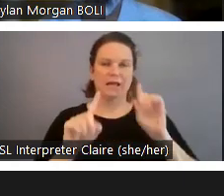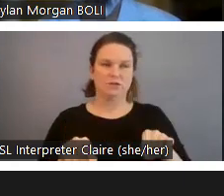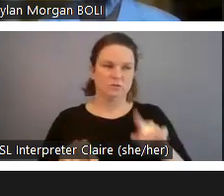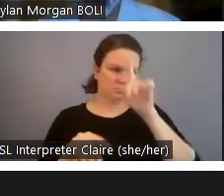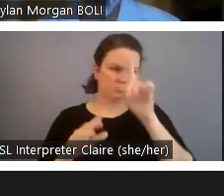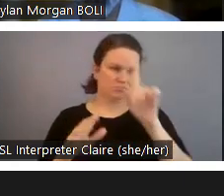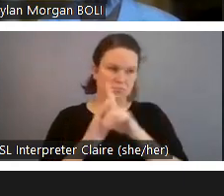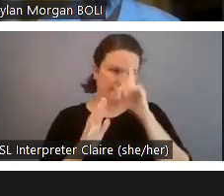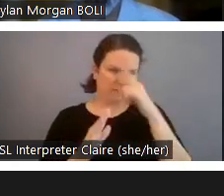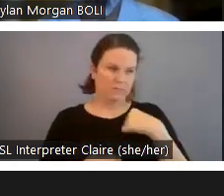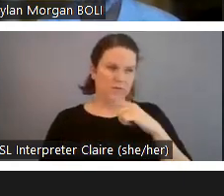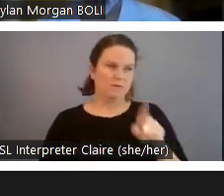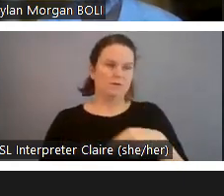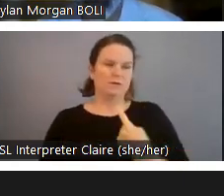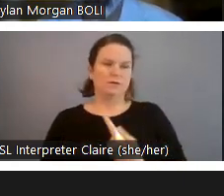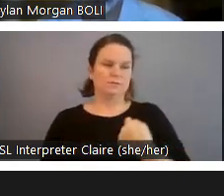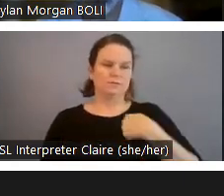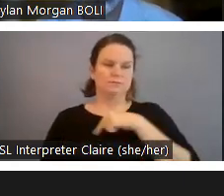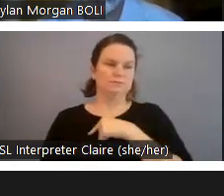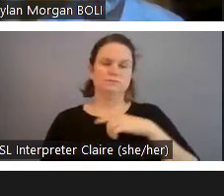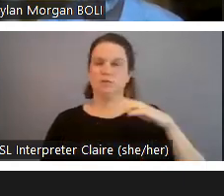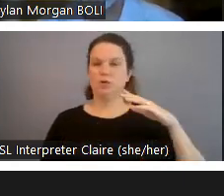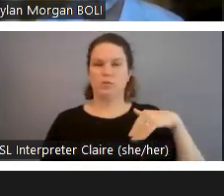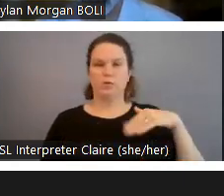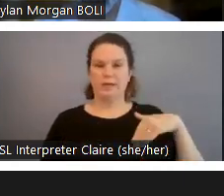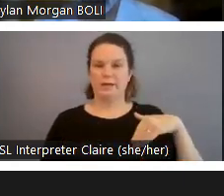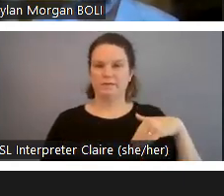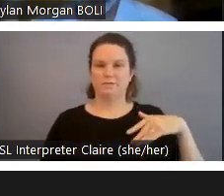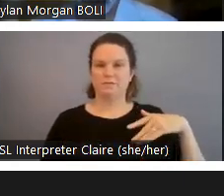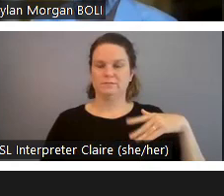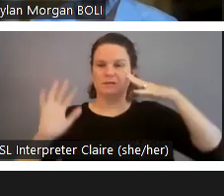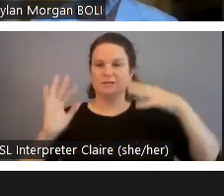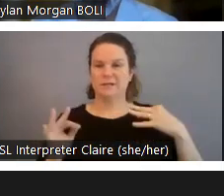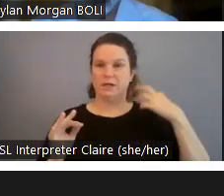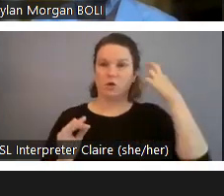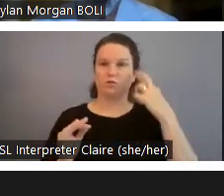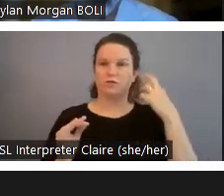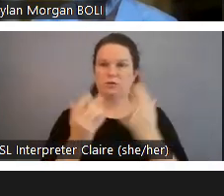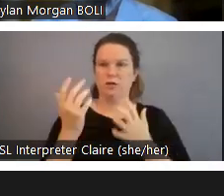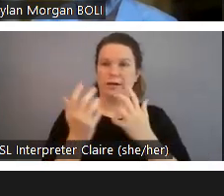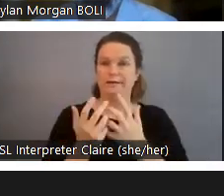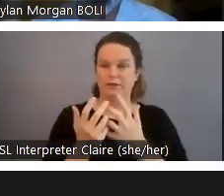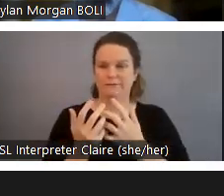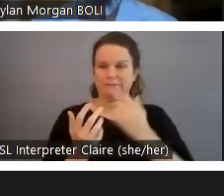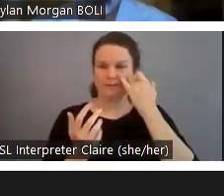is, we really haven't come to rest on a reasonable accommodation if, you know,